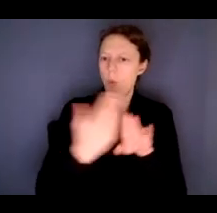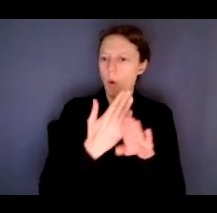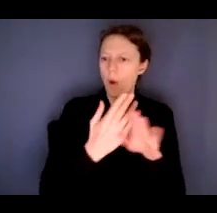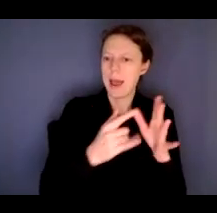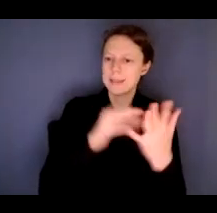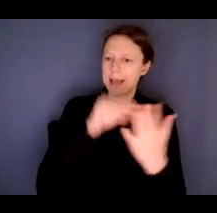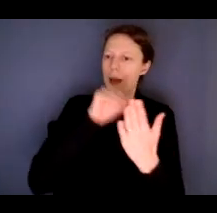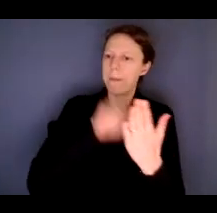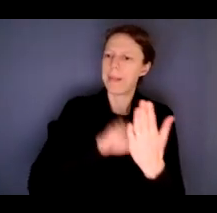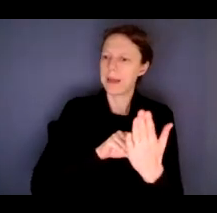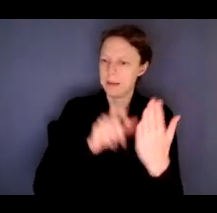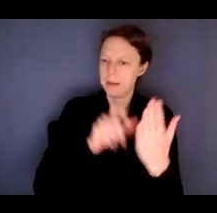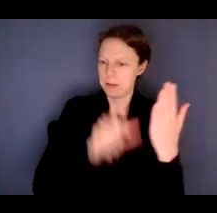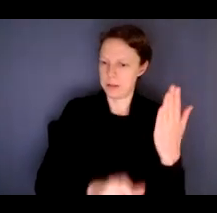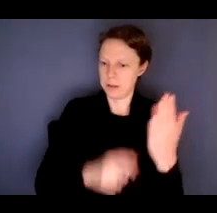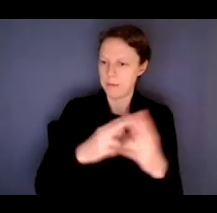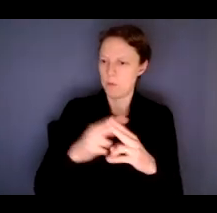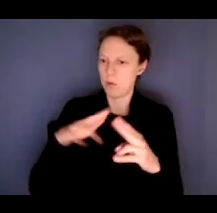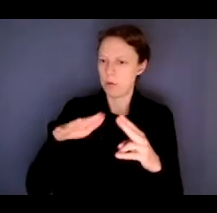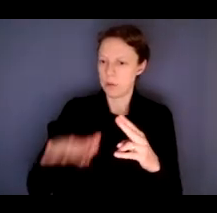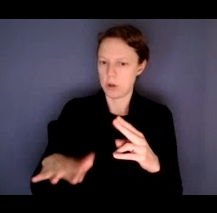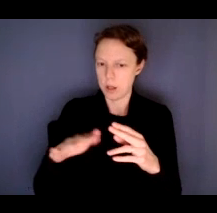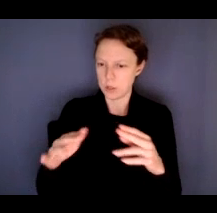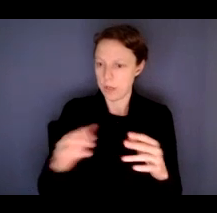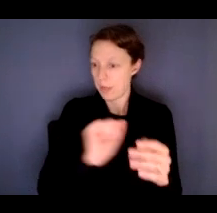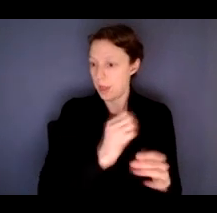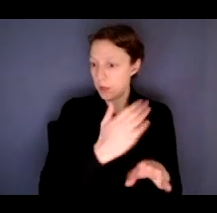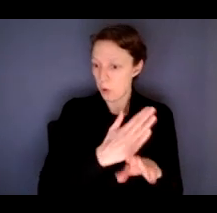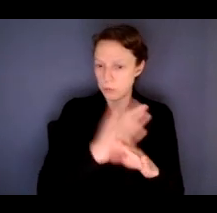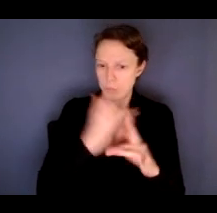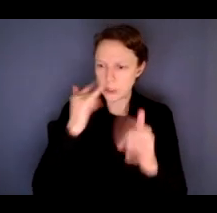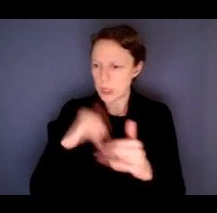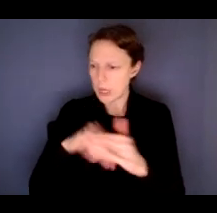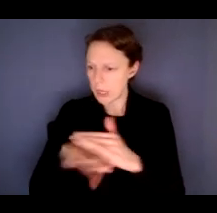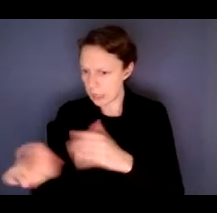person. Their role is to check in with them. Ask them how they're going. Ask them about service